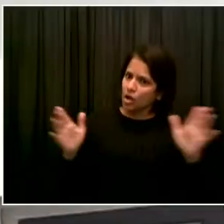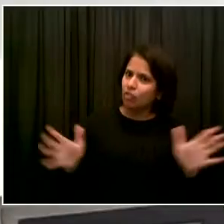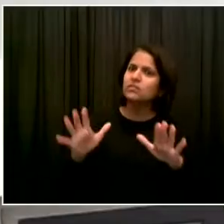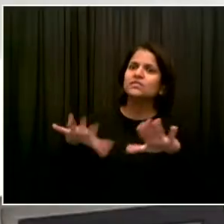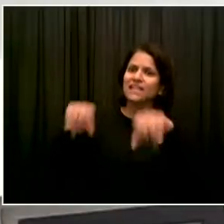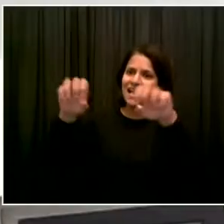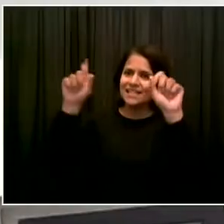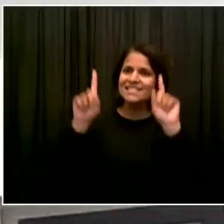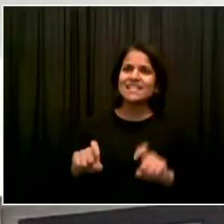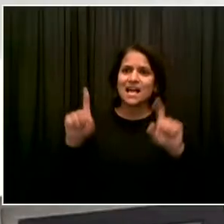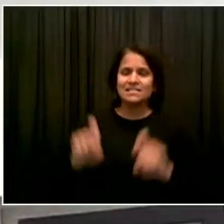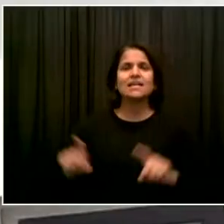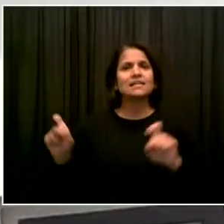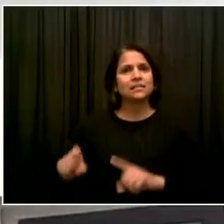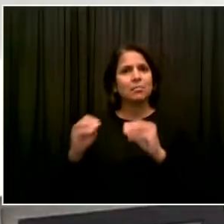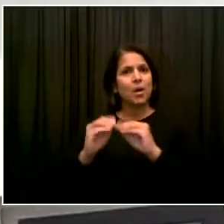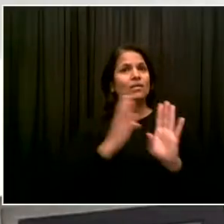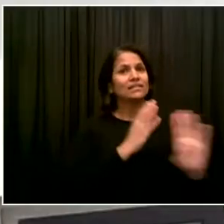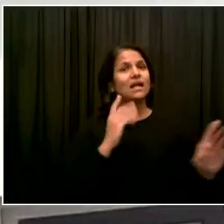THAT NEW YORKERS WANT TO GET TESTED AND ARE